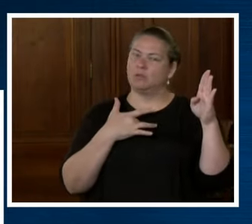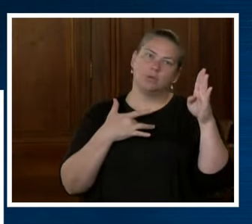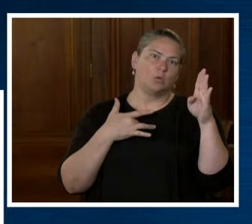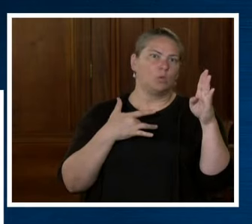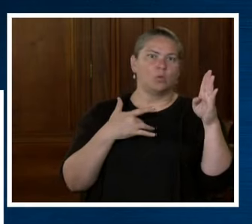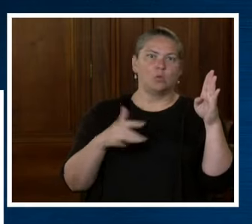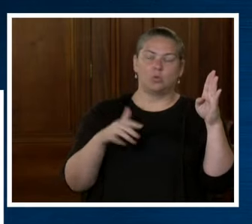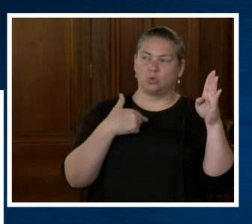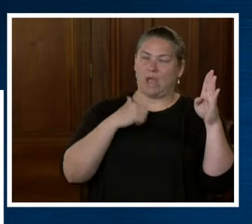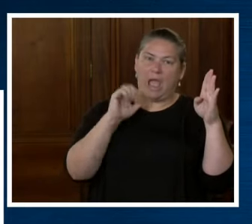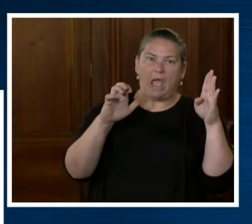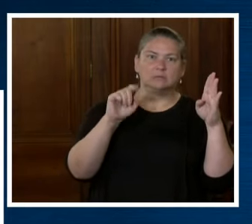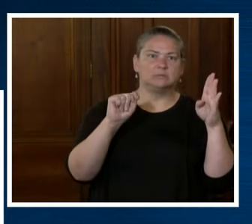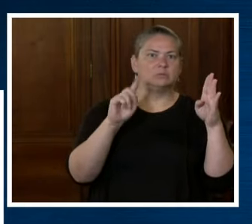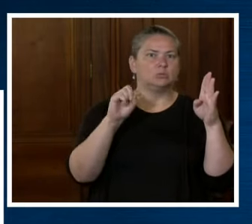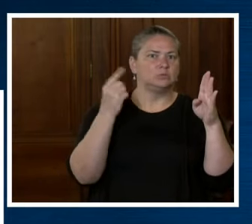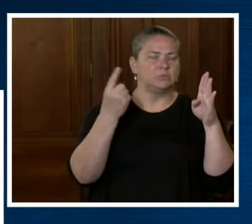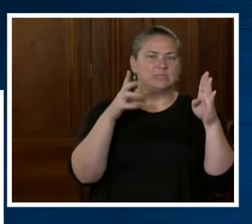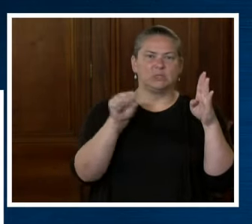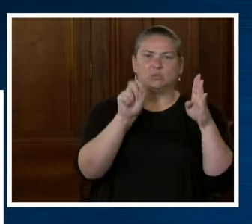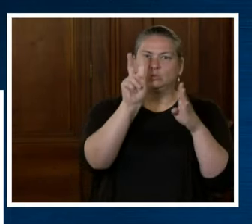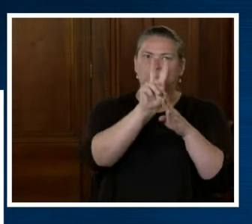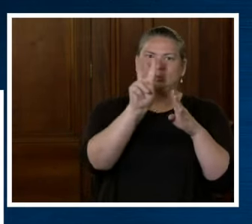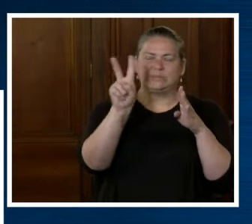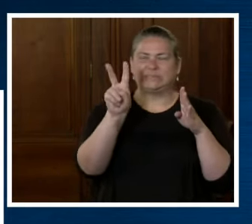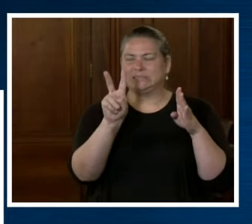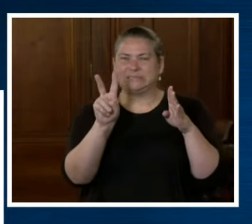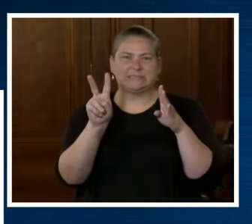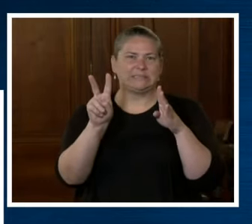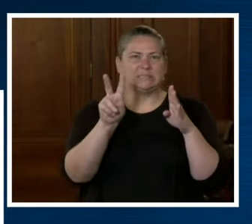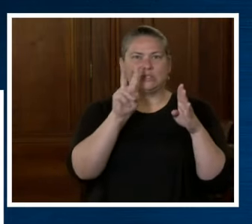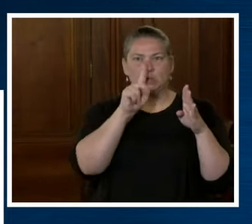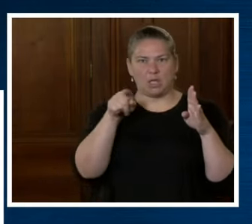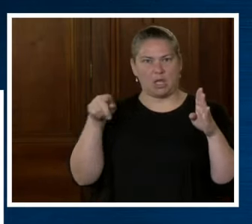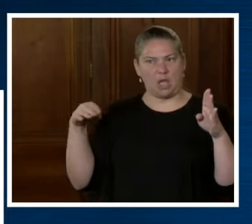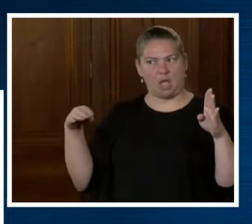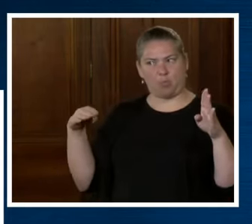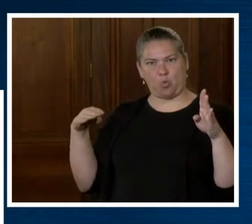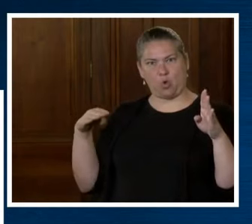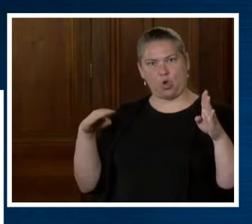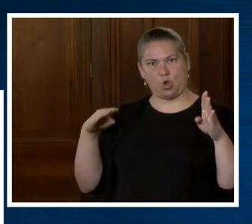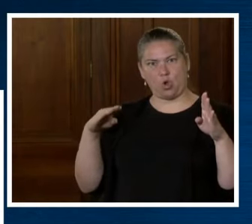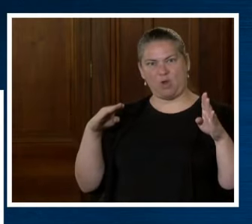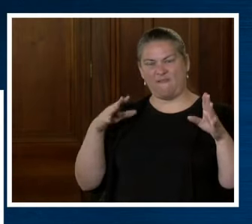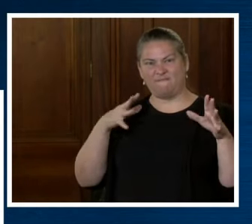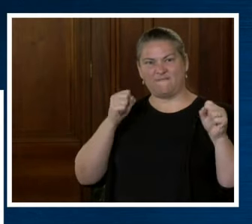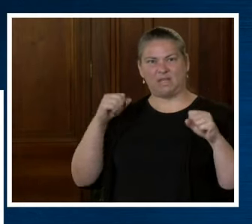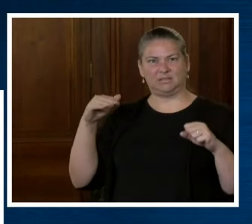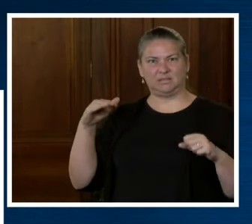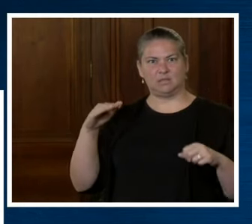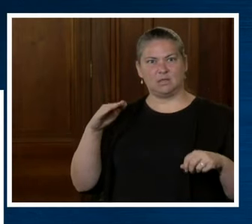THIS SLIDE IS INCREDIBLE. AND THEIR ABILITIES. NOW WHERE WE ARE IS OUR TESTING